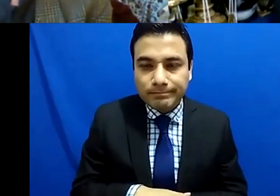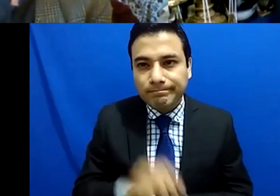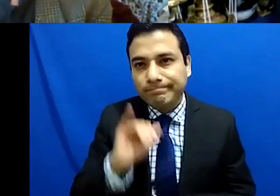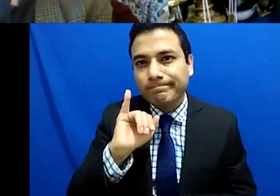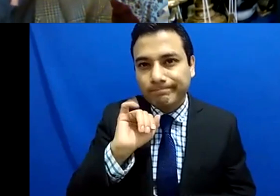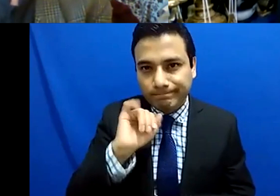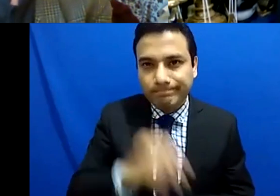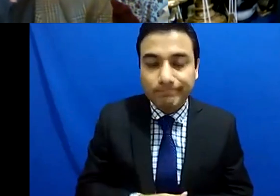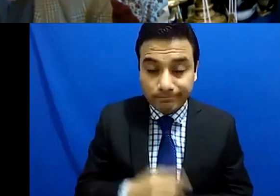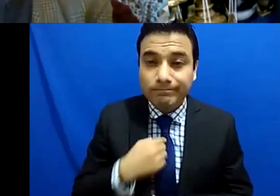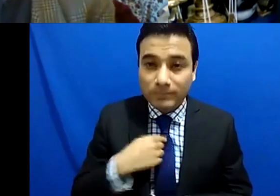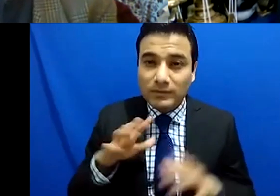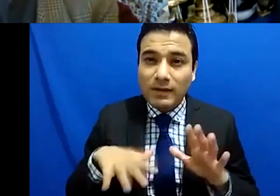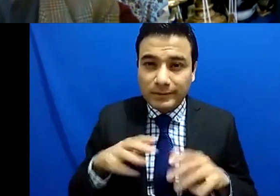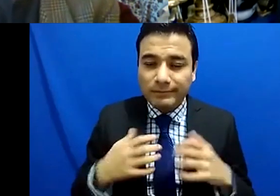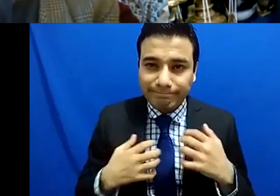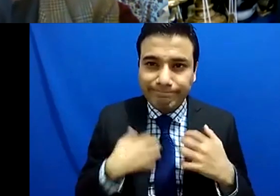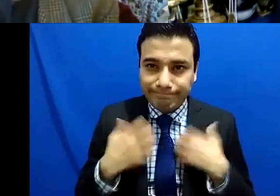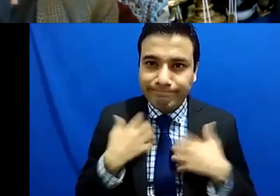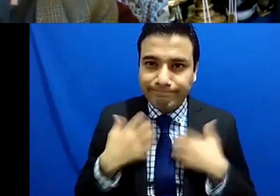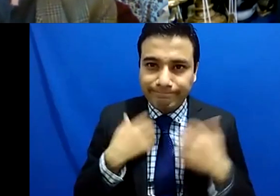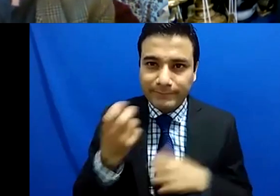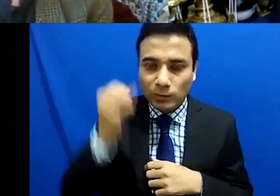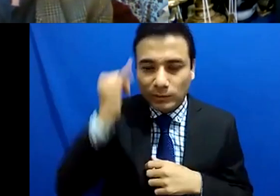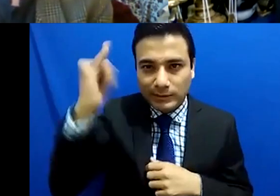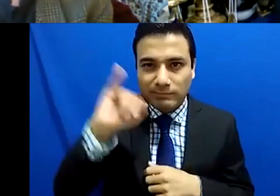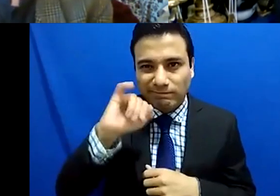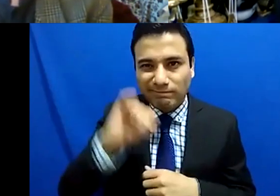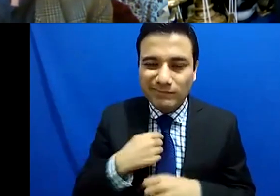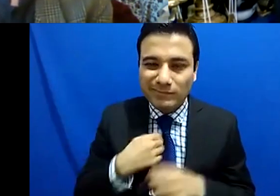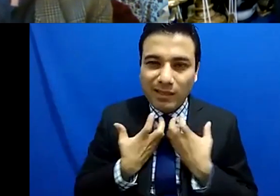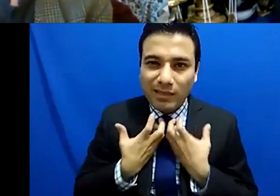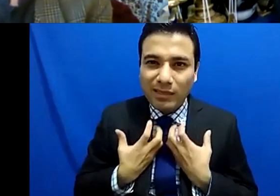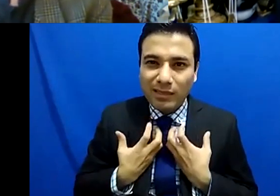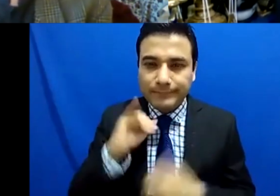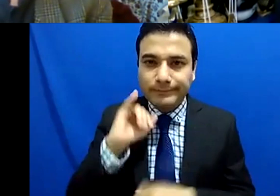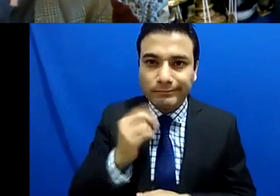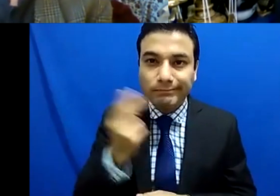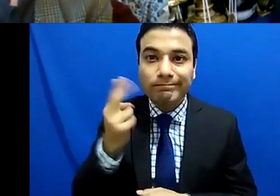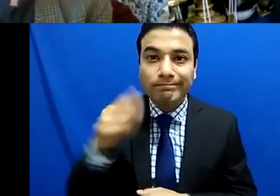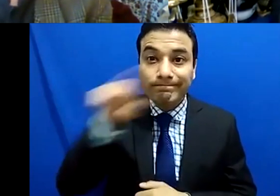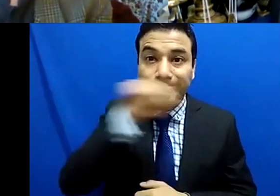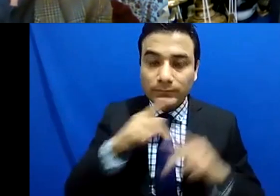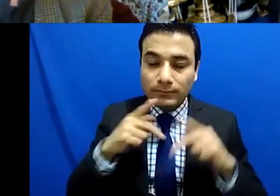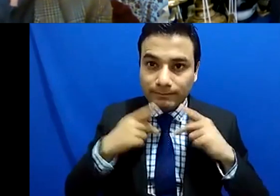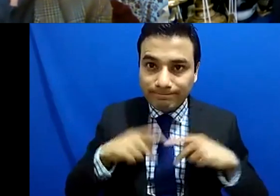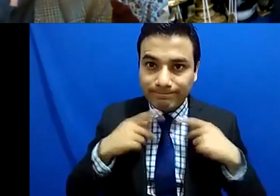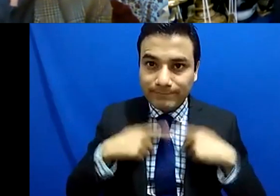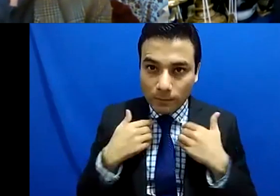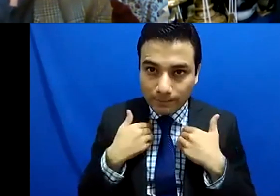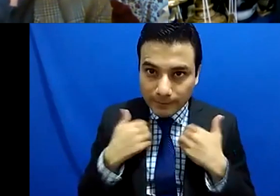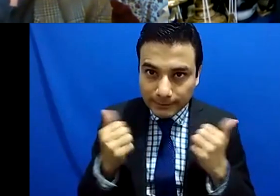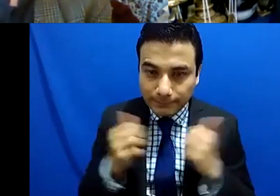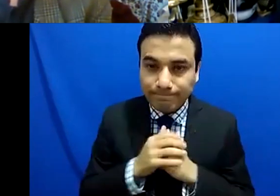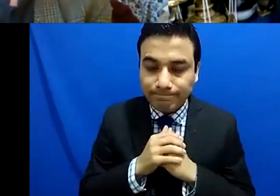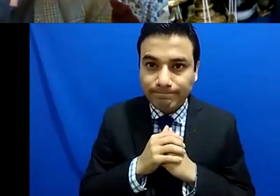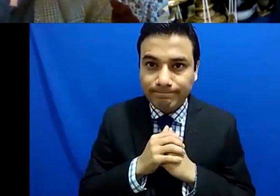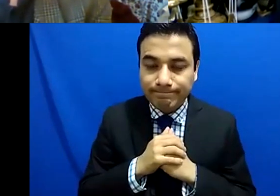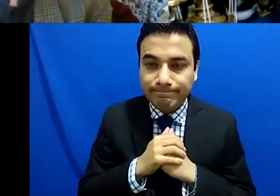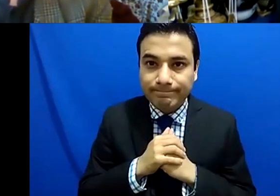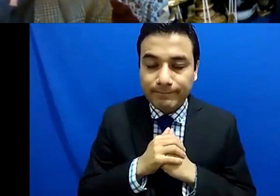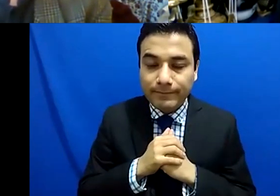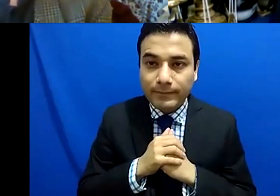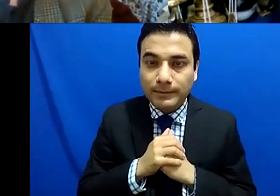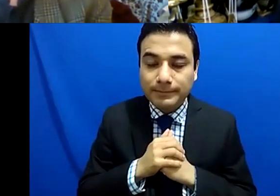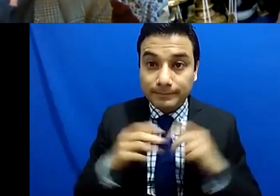because again we have to understand an individual's situation because it is very easy